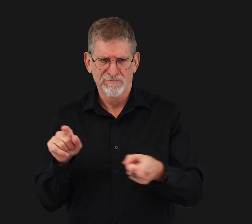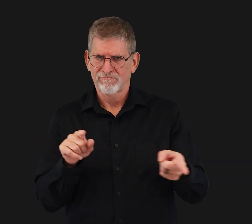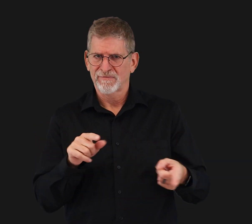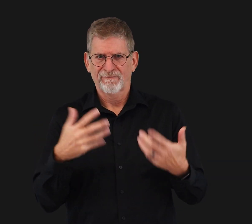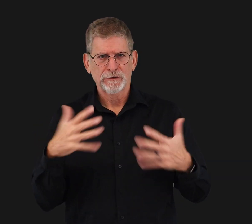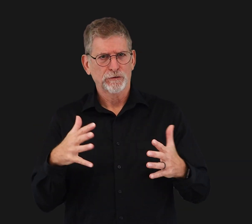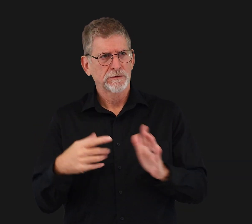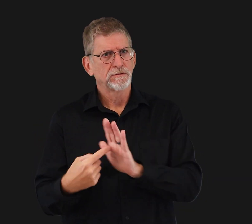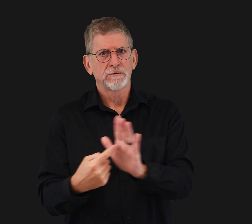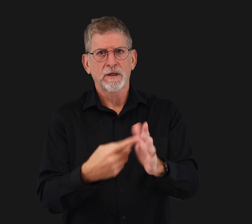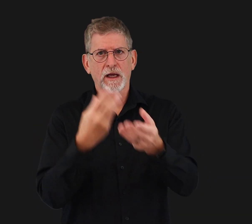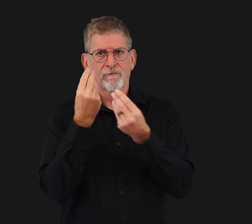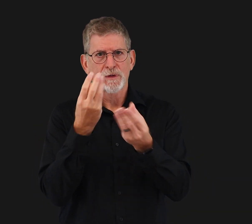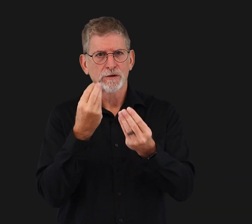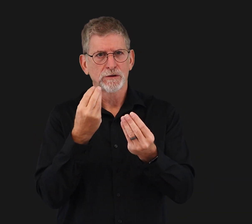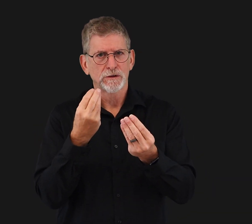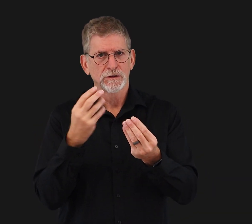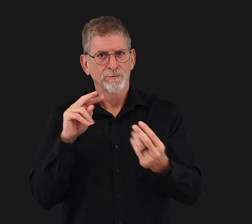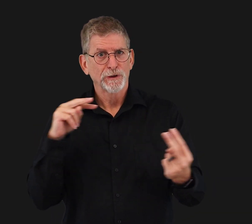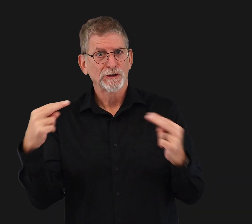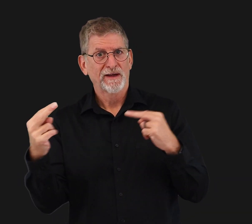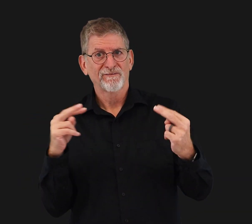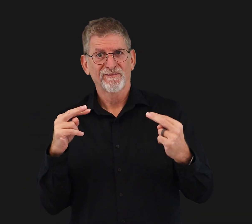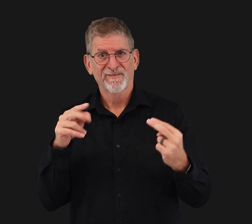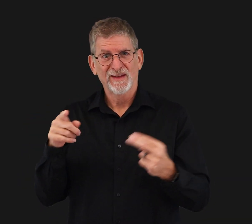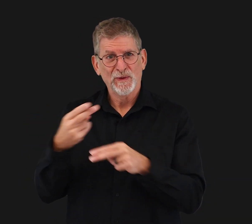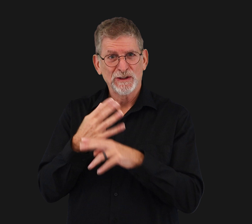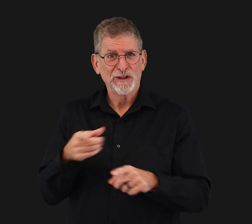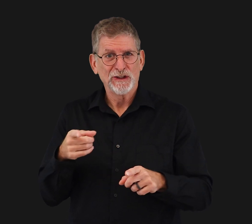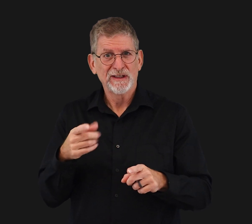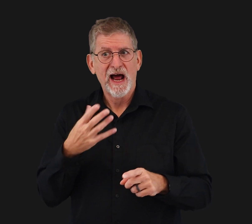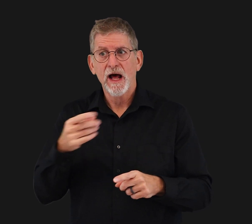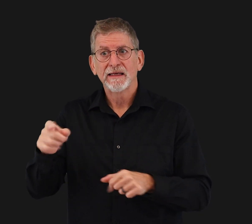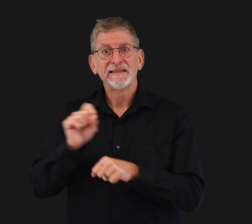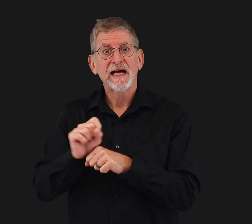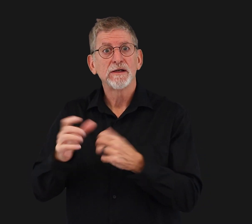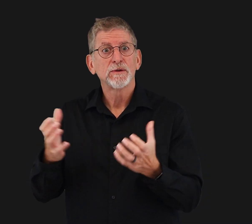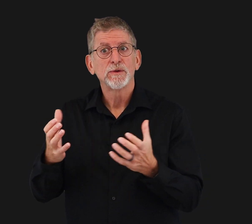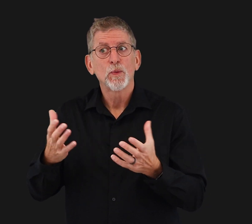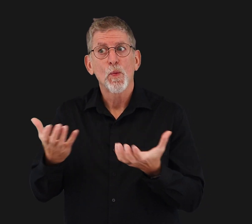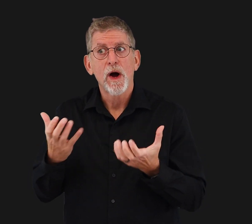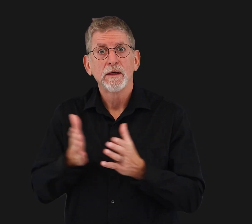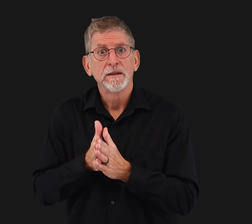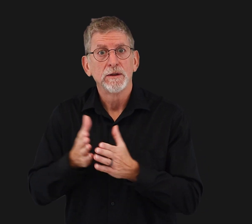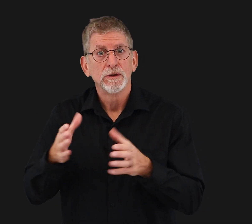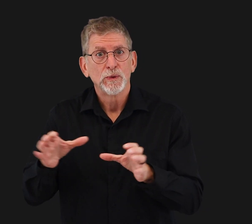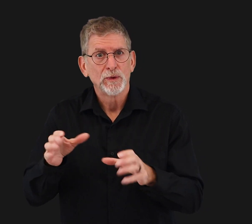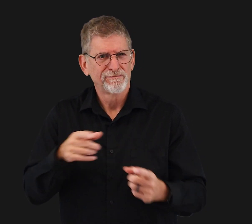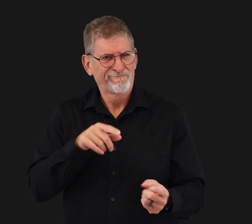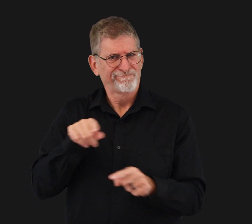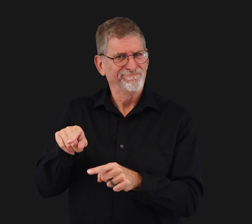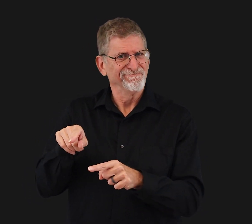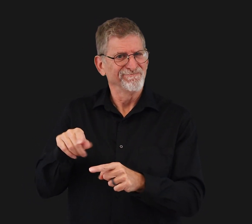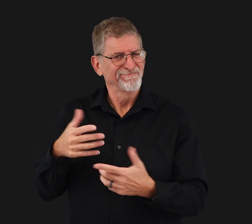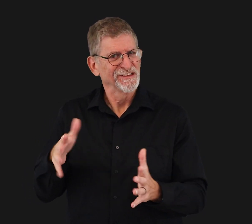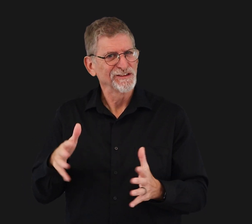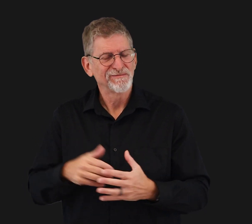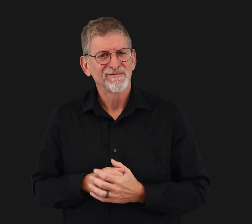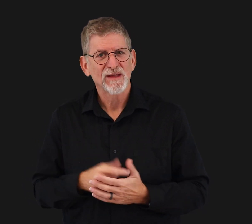It displays information from the perspective of the user and the task they are hoping to complete.